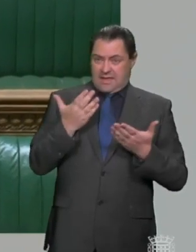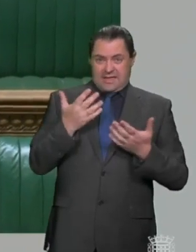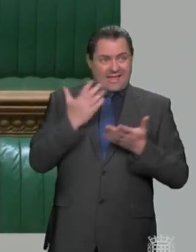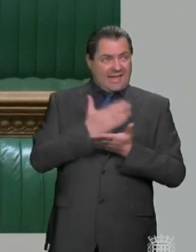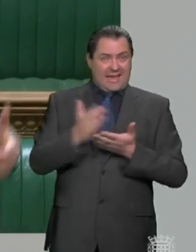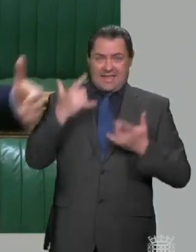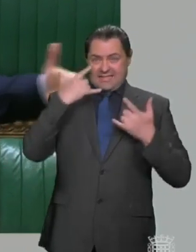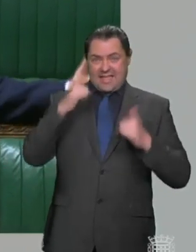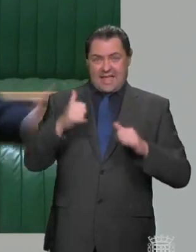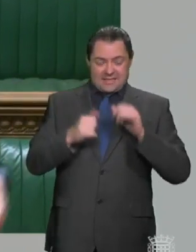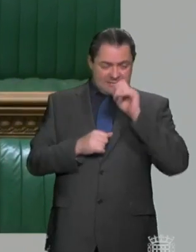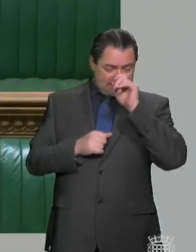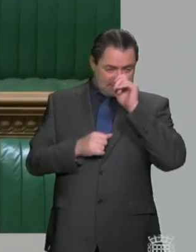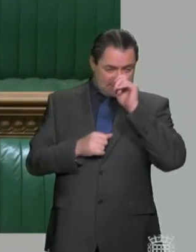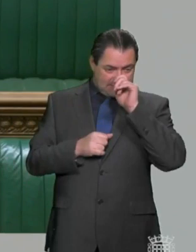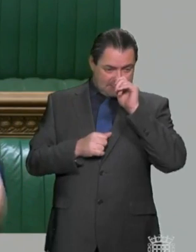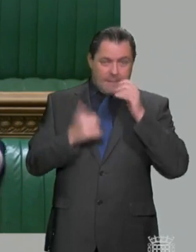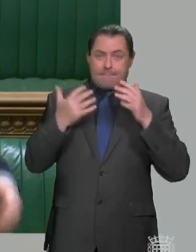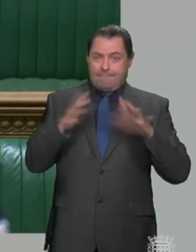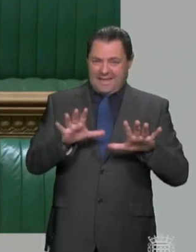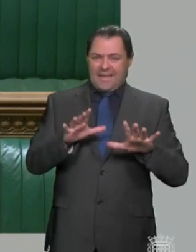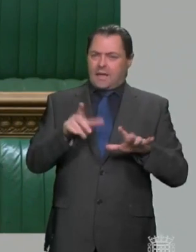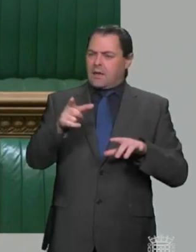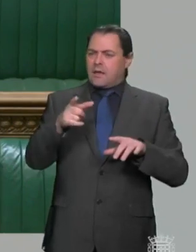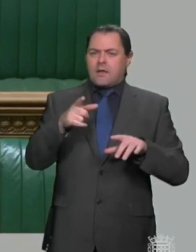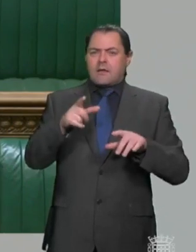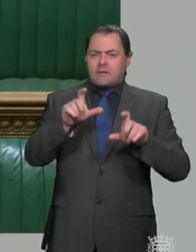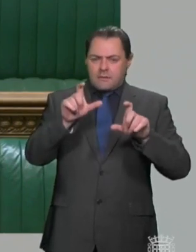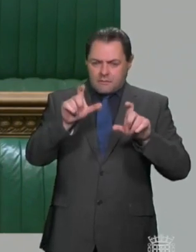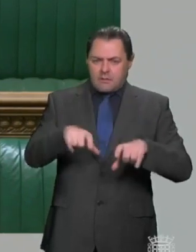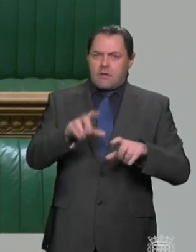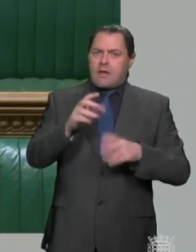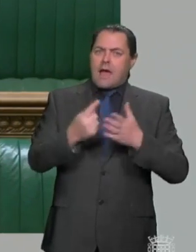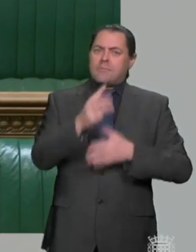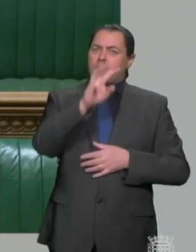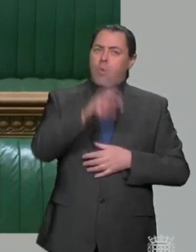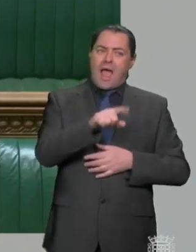in the sense that there was a circuit breaker, of the kind he describes, in Wales. It did not work,